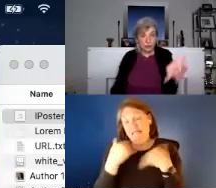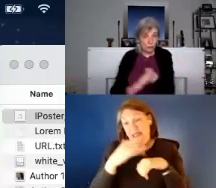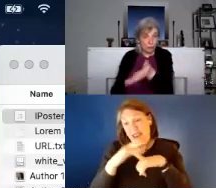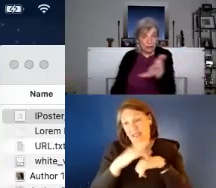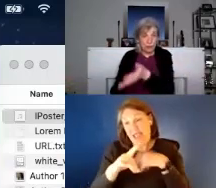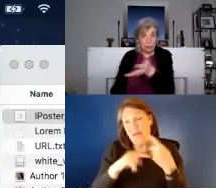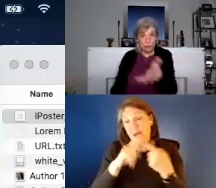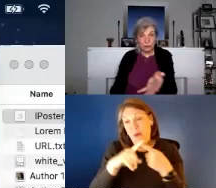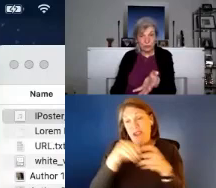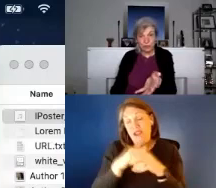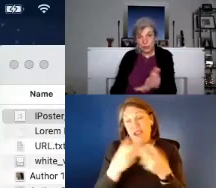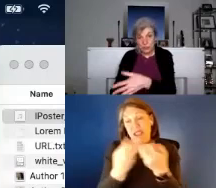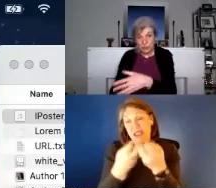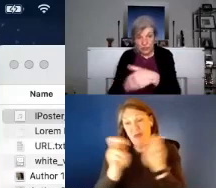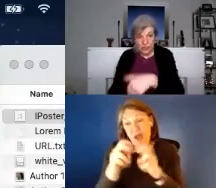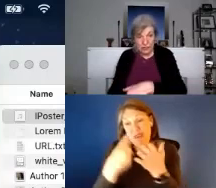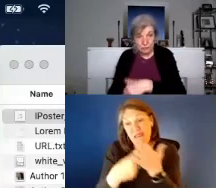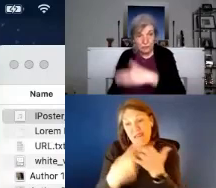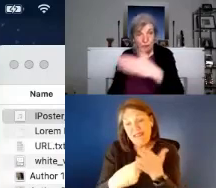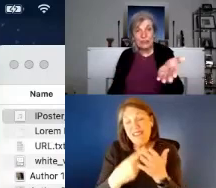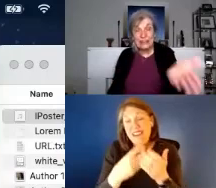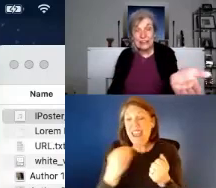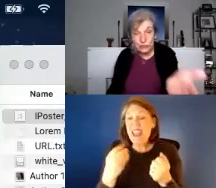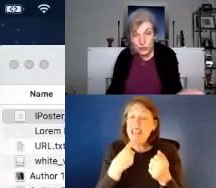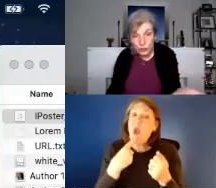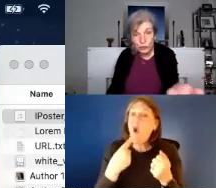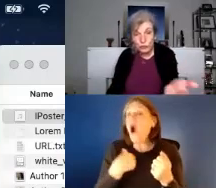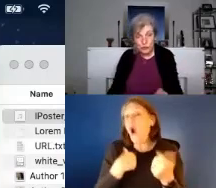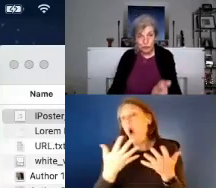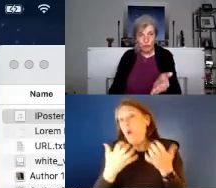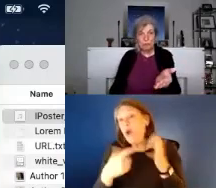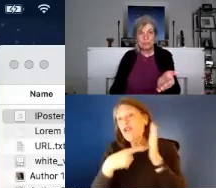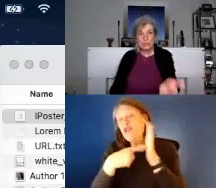07:32:12 in your roundtable discussion and say I would like to show you this particular